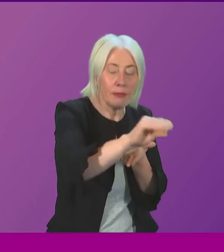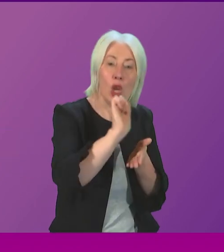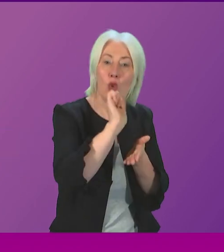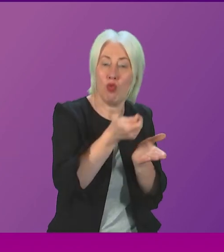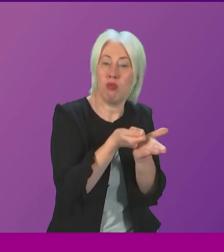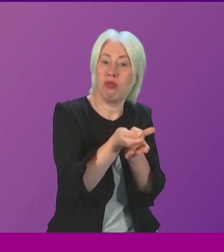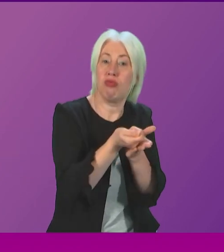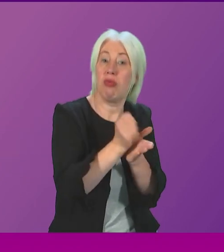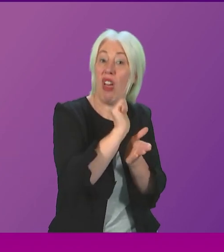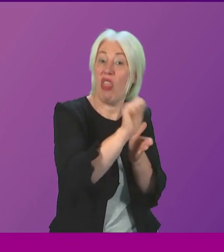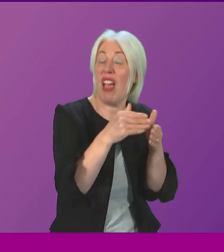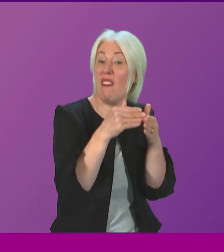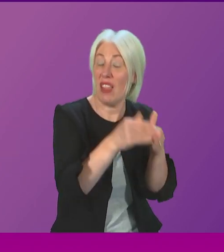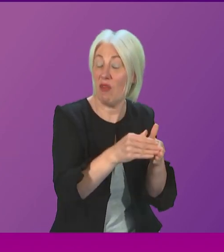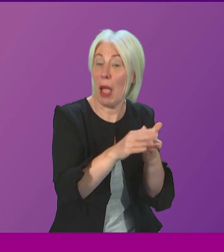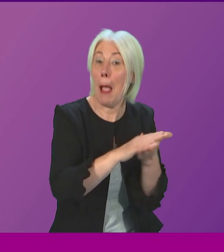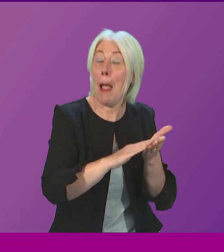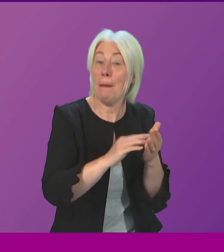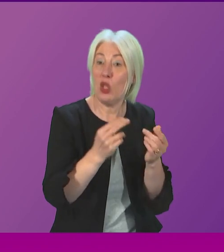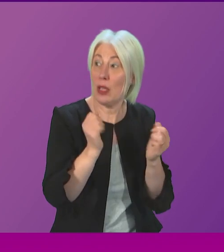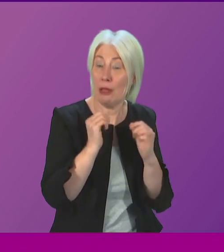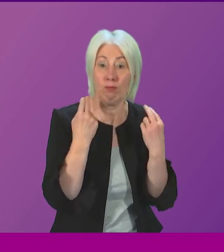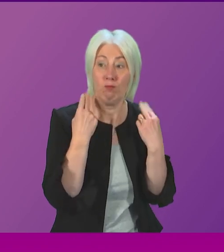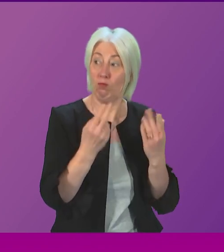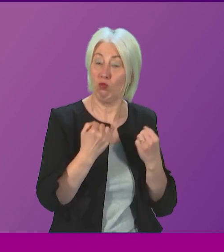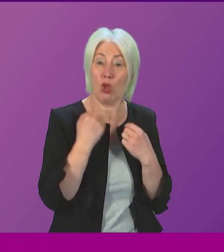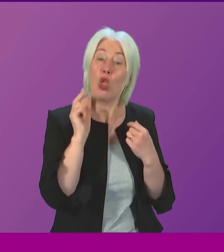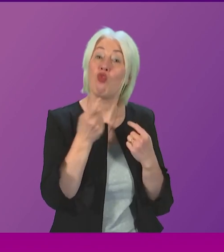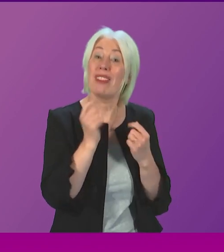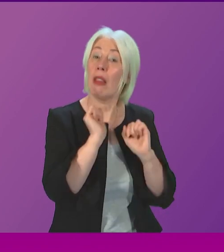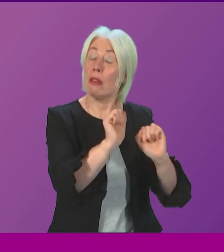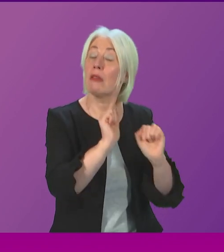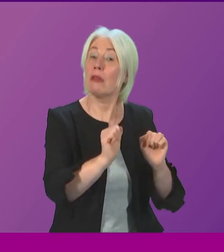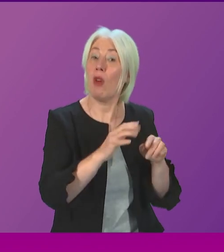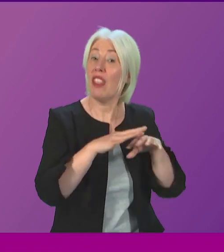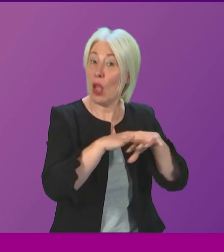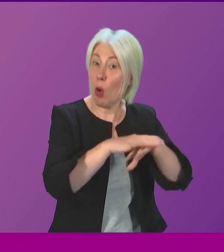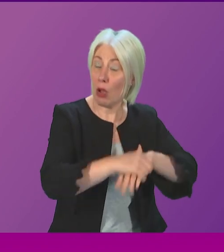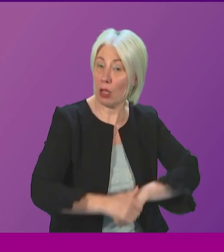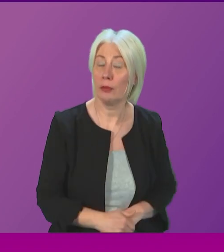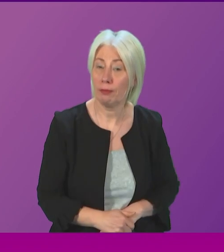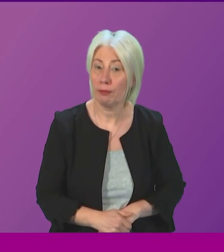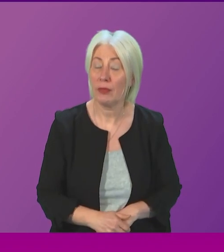for the benefit of the resilience of the entire network.